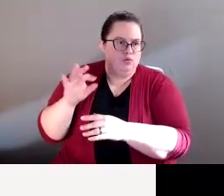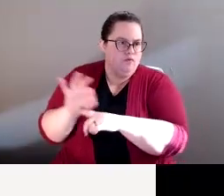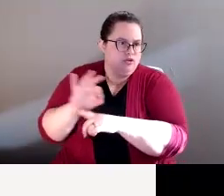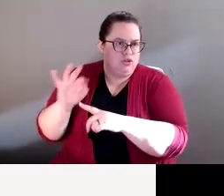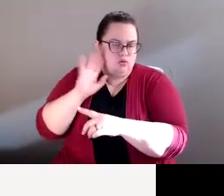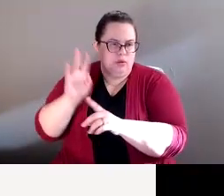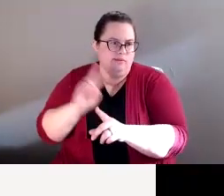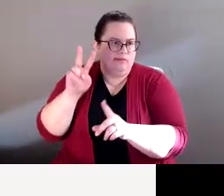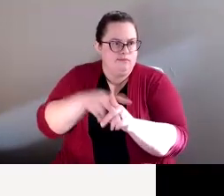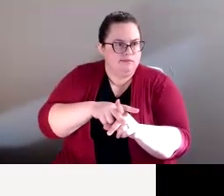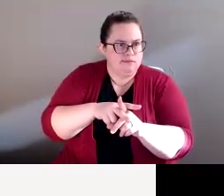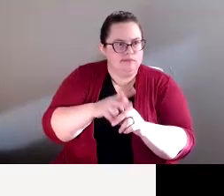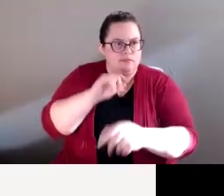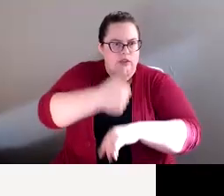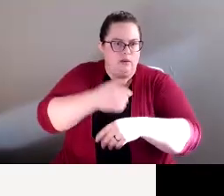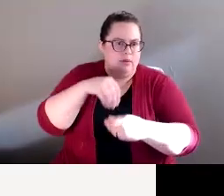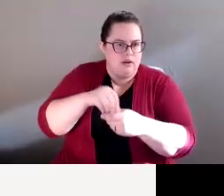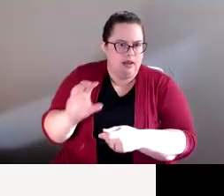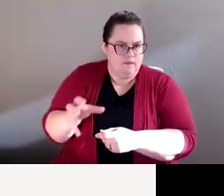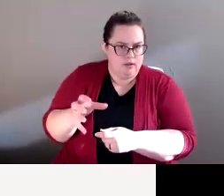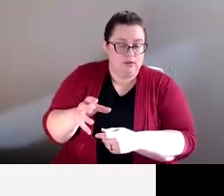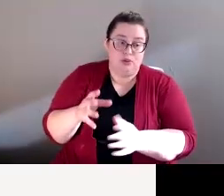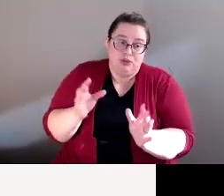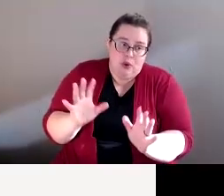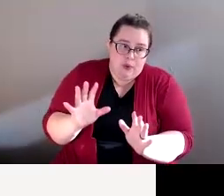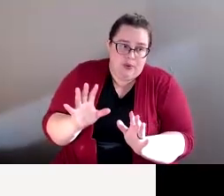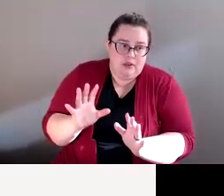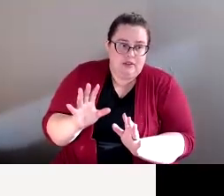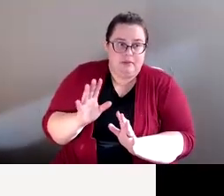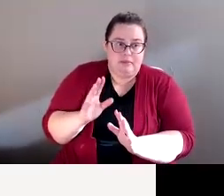And so, stay tuned.